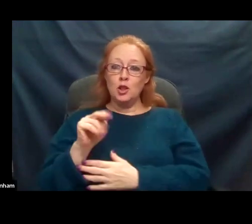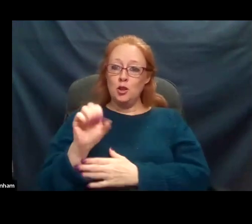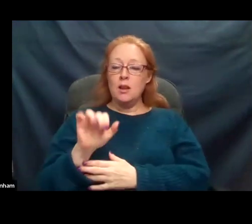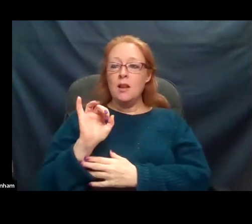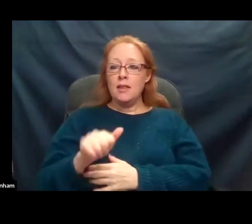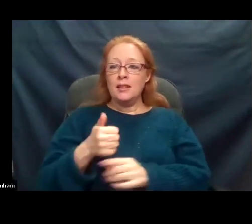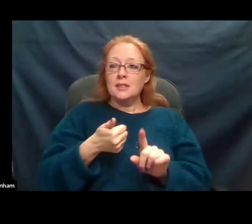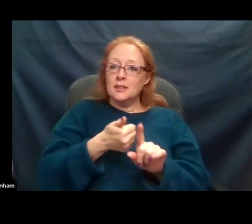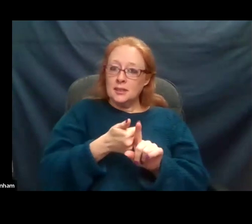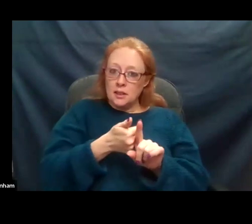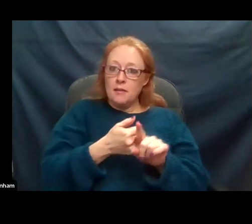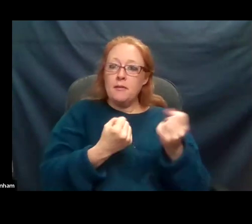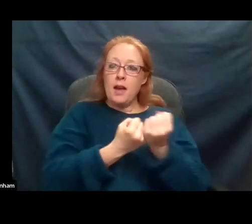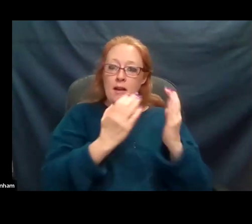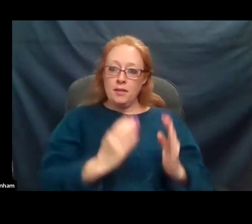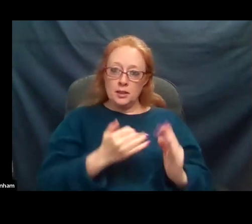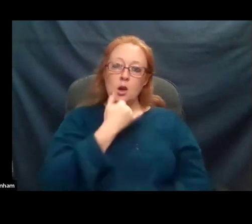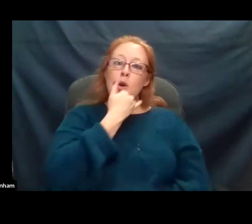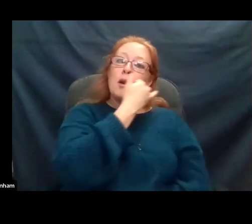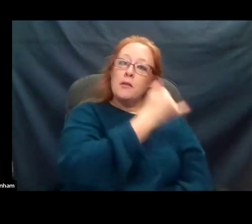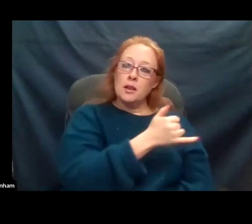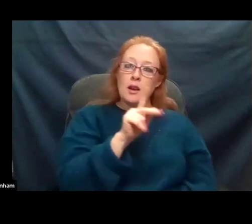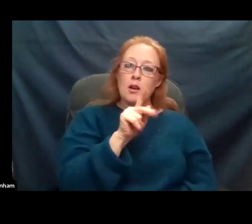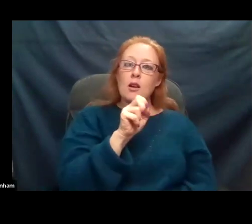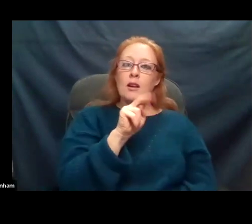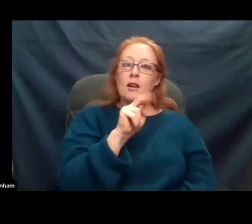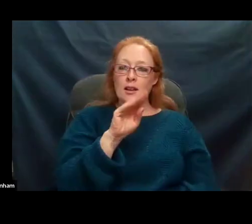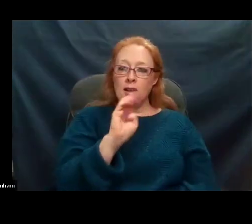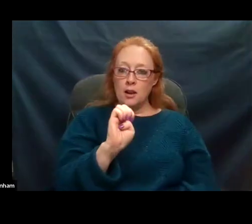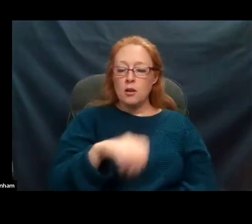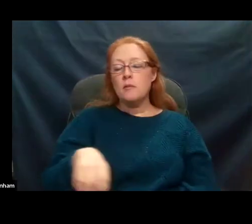And so when we meet, this is good news. We're talking self advocacy.